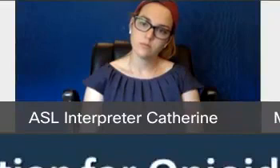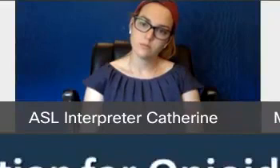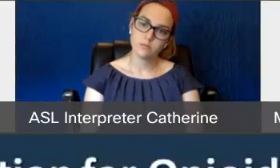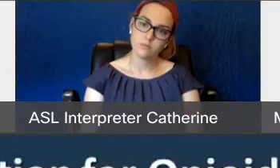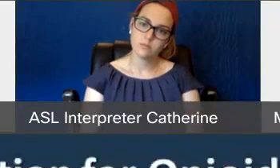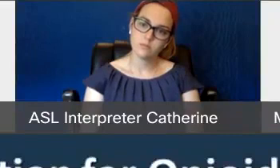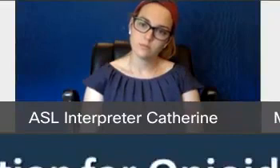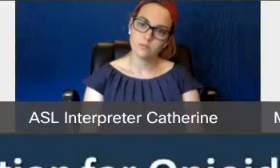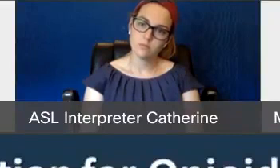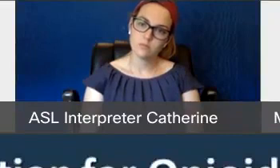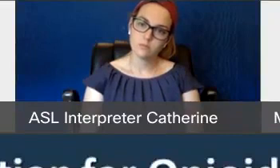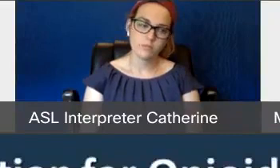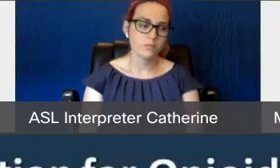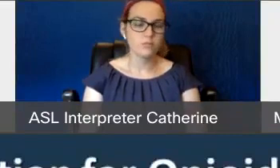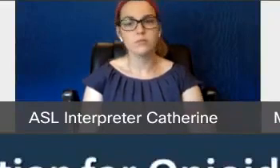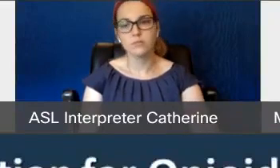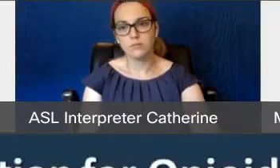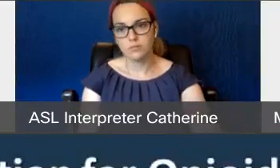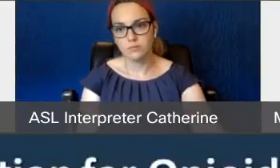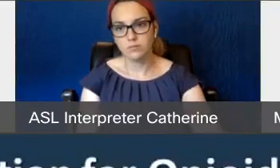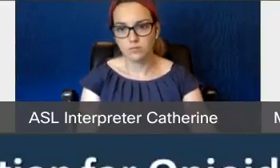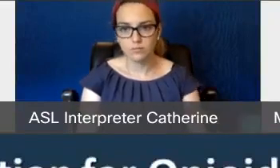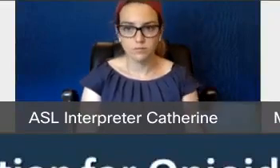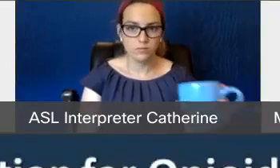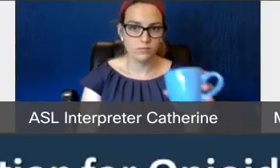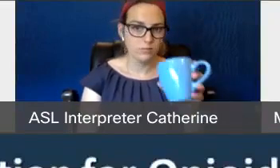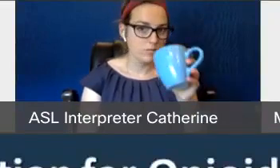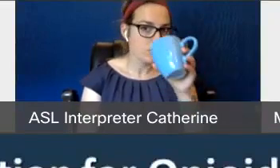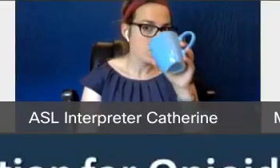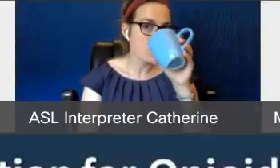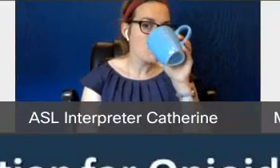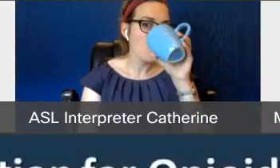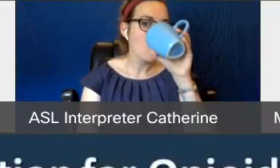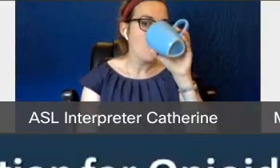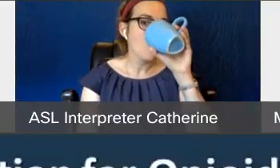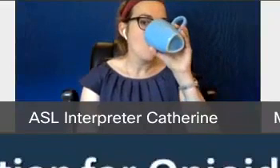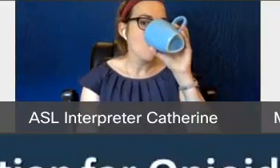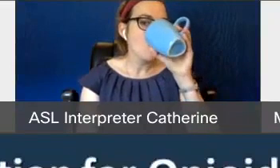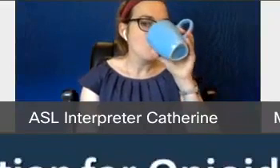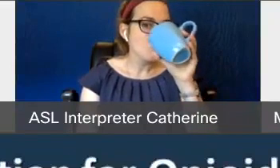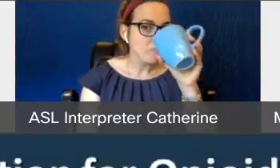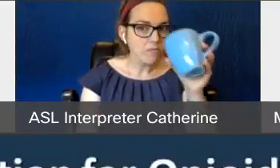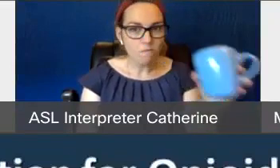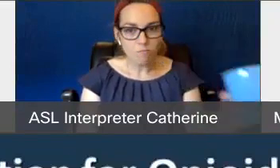to augment their charges you are gonna be engaged in extensive monitoring of these people in order to improve